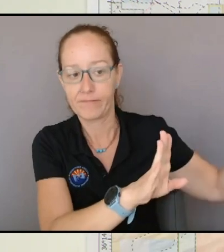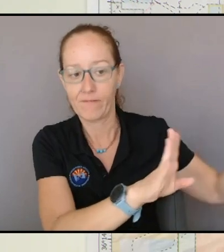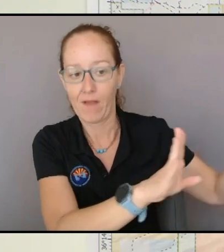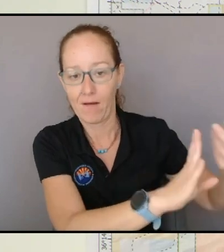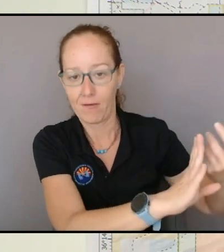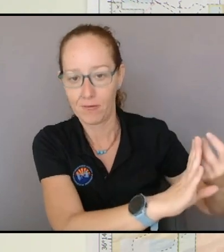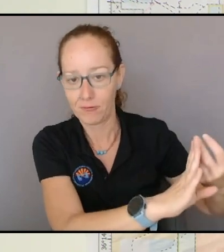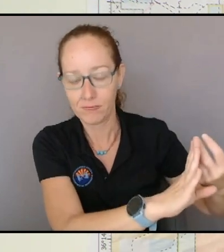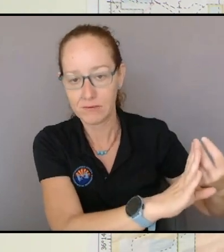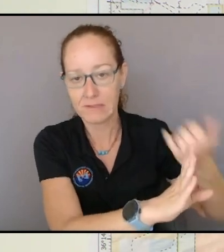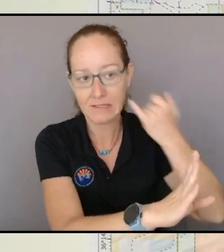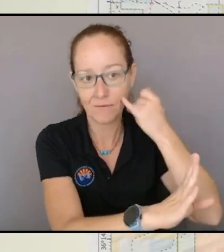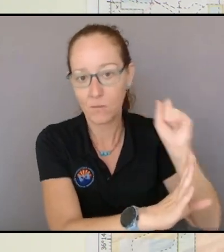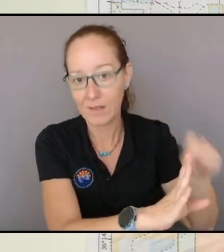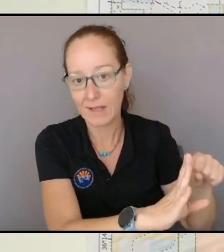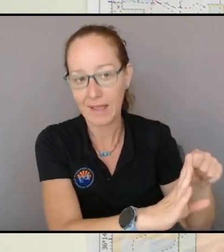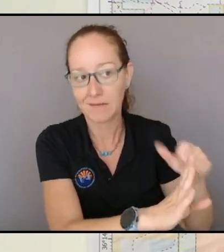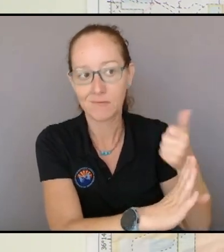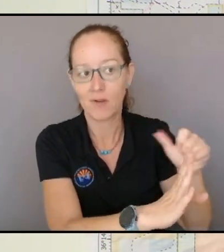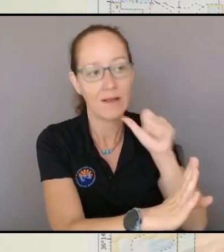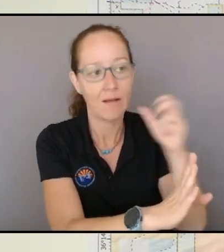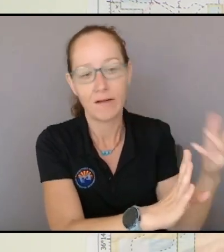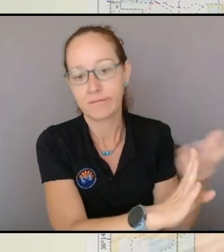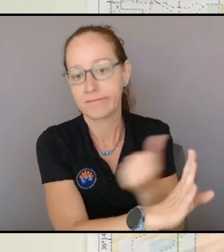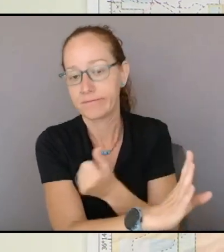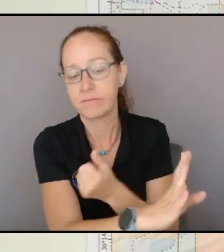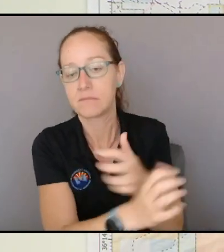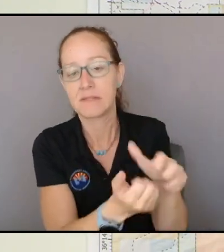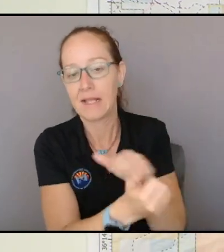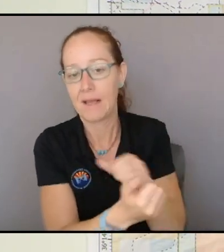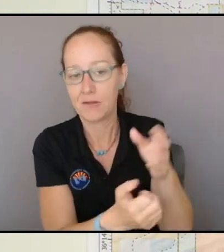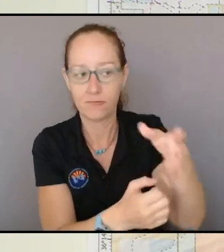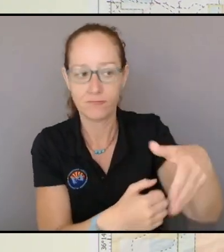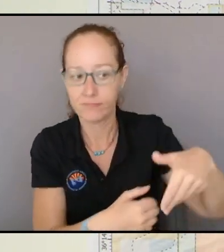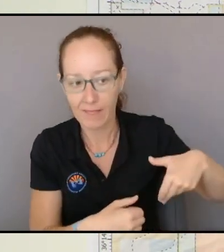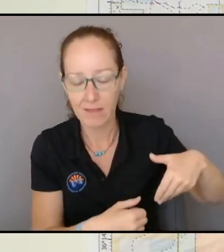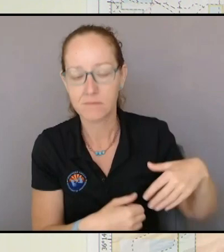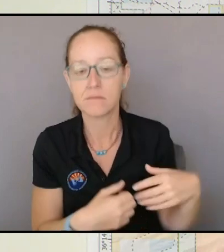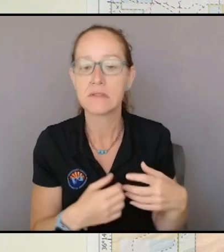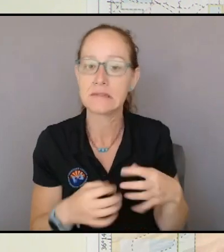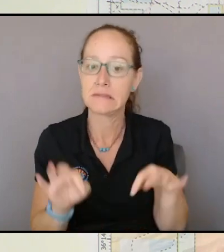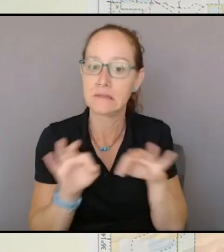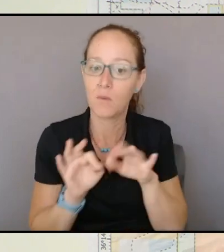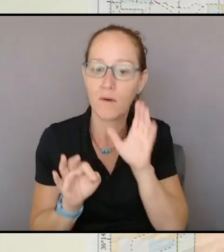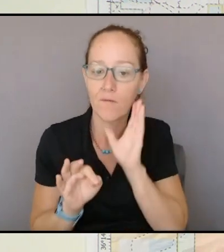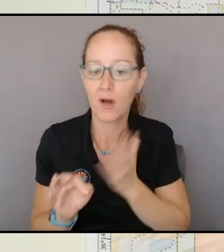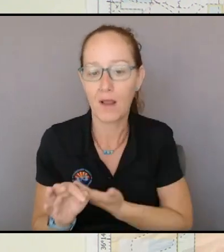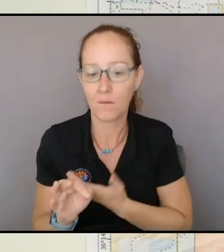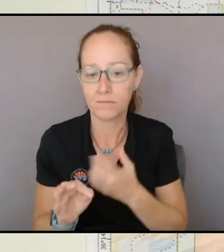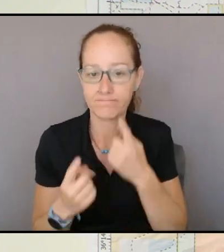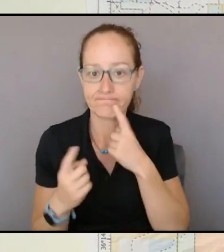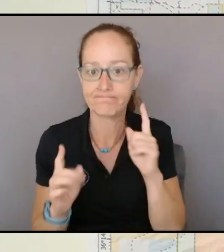key to us to our success. And also as we're working on this plan on this line down here, the acequias, is that some of them I